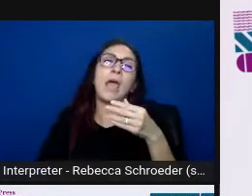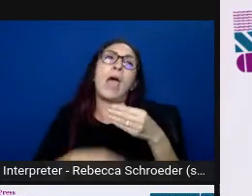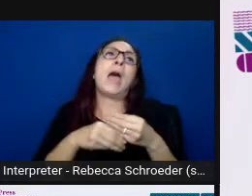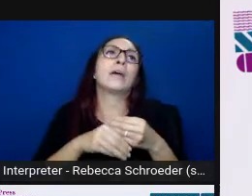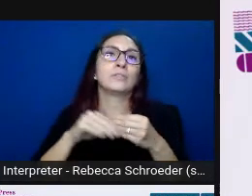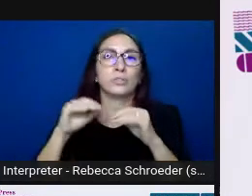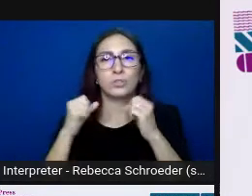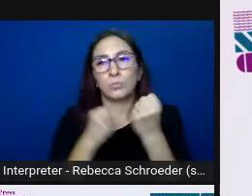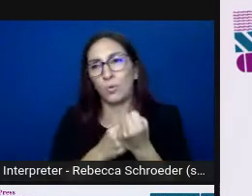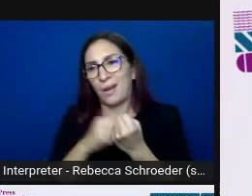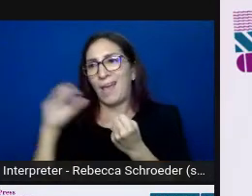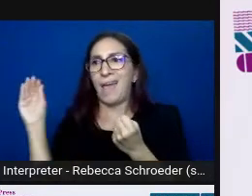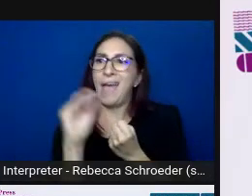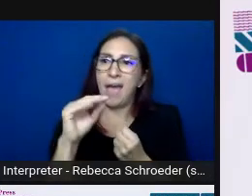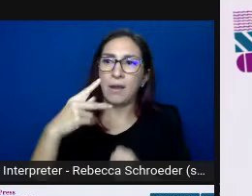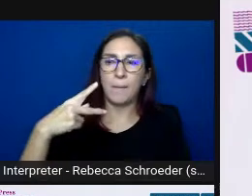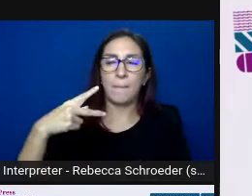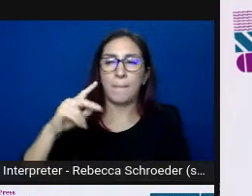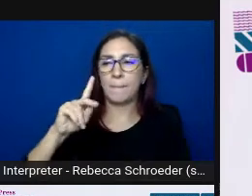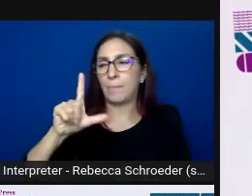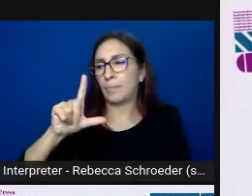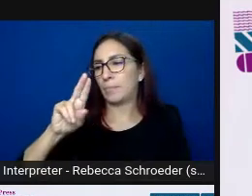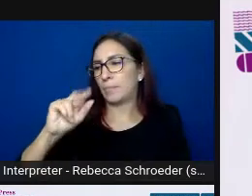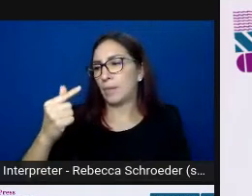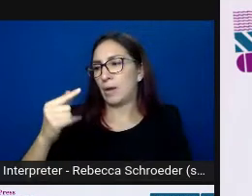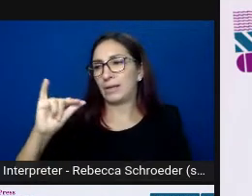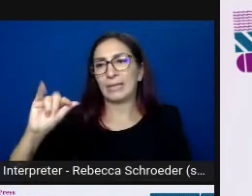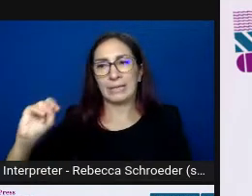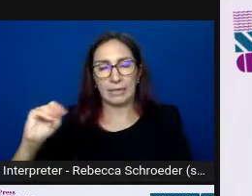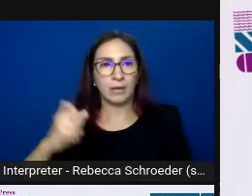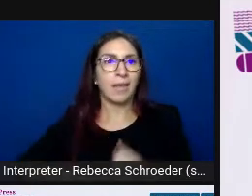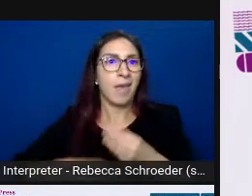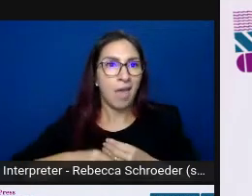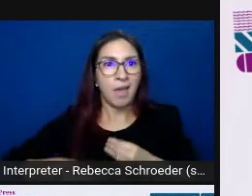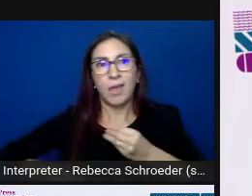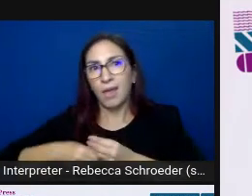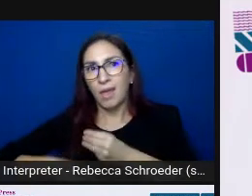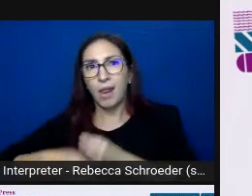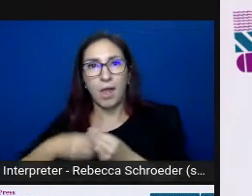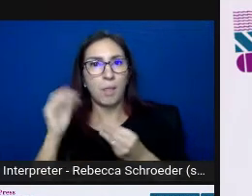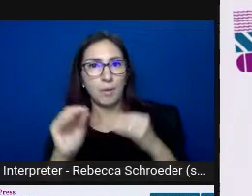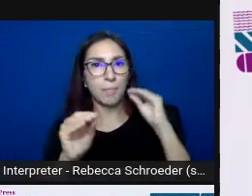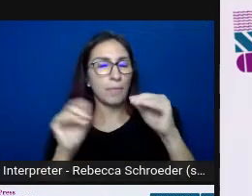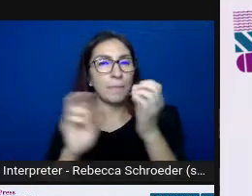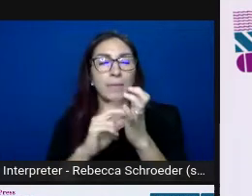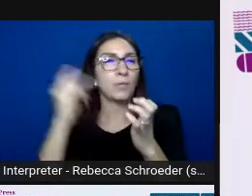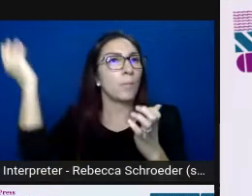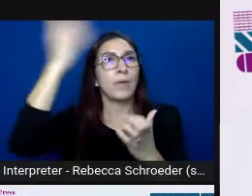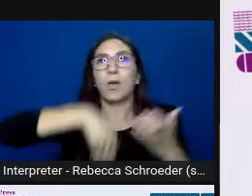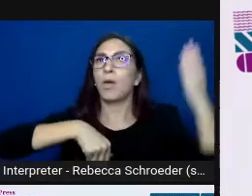plugin there, change a few things, things are bound to get left out, and the process takes a really long time.